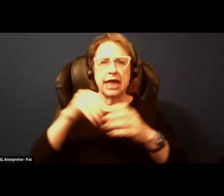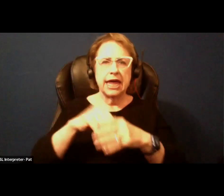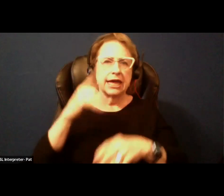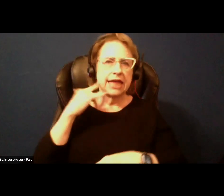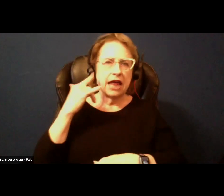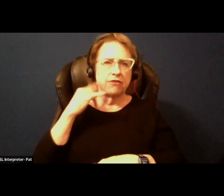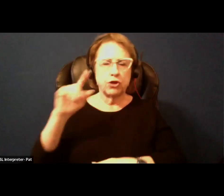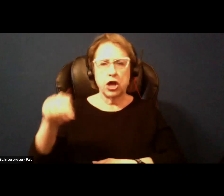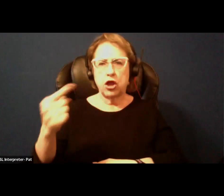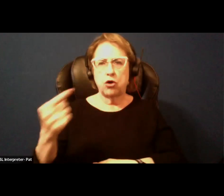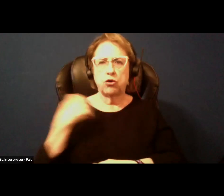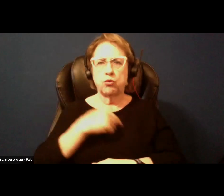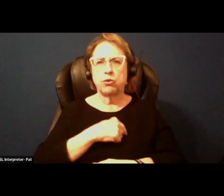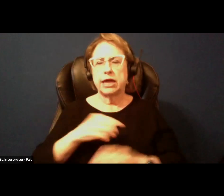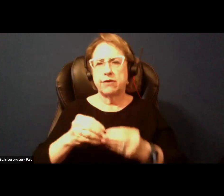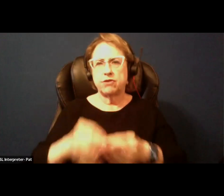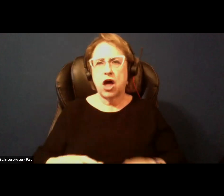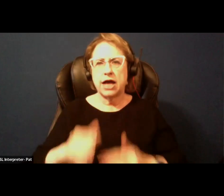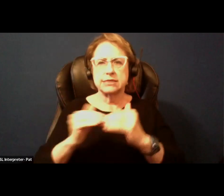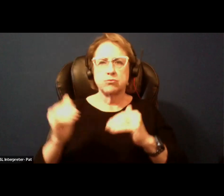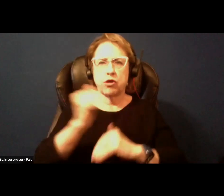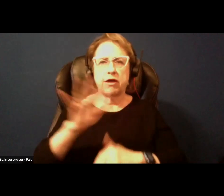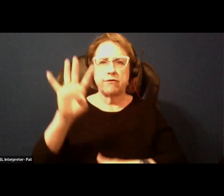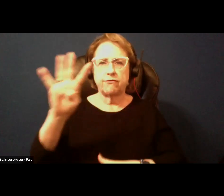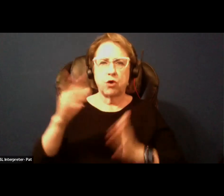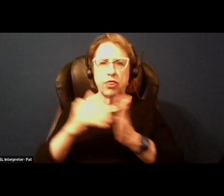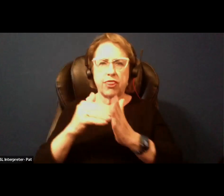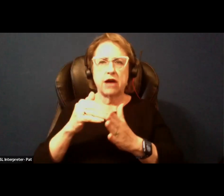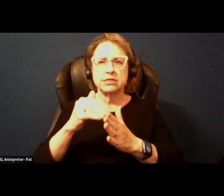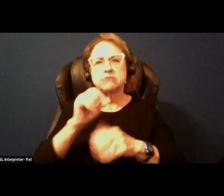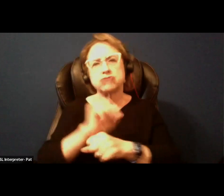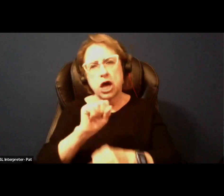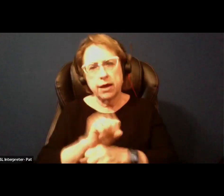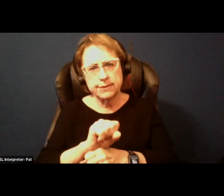4,000 jobs like in the past 5 years just from the large providers. So I will put a link to